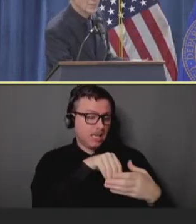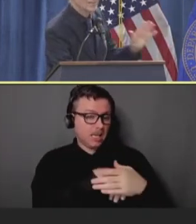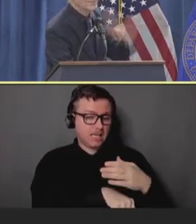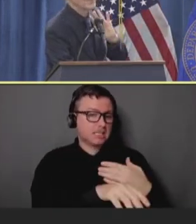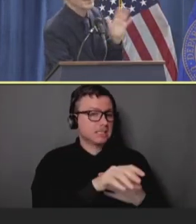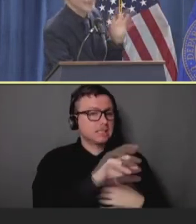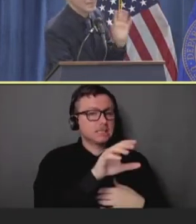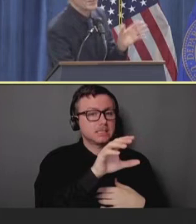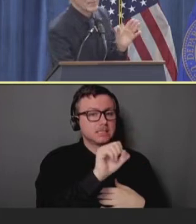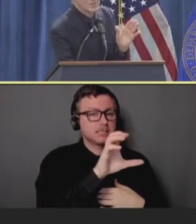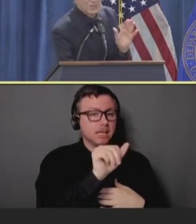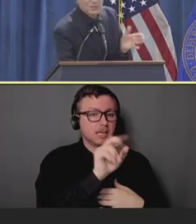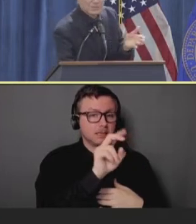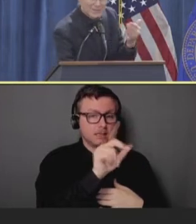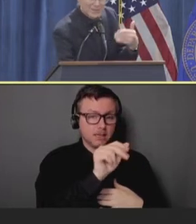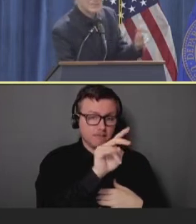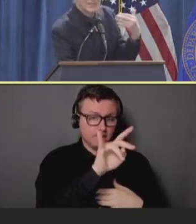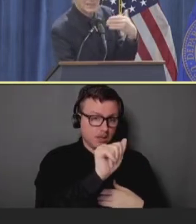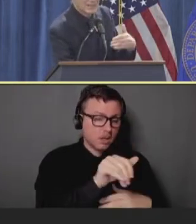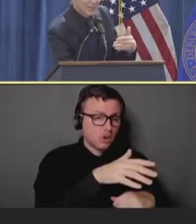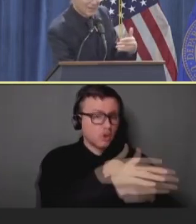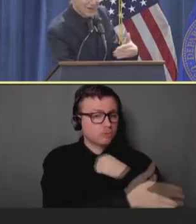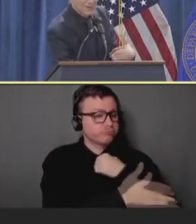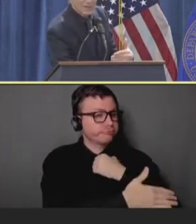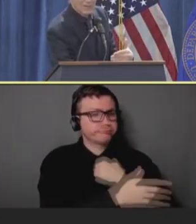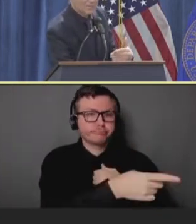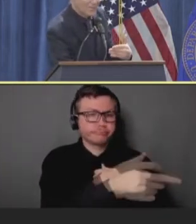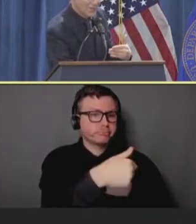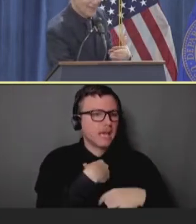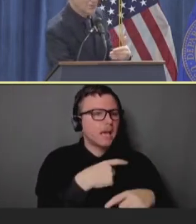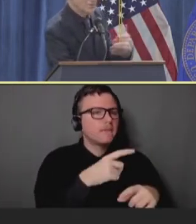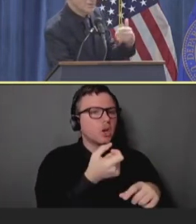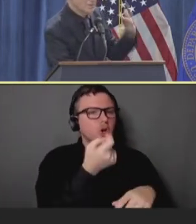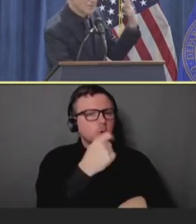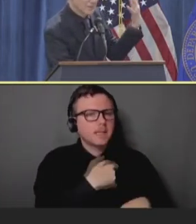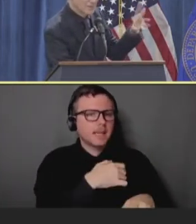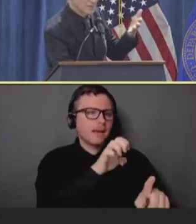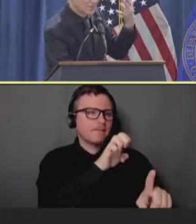to emphasize that there's some difference in the environmental factors and that's in